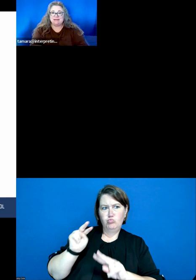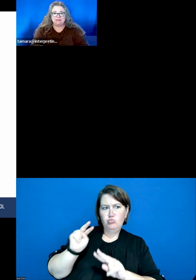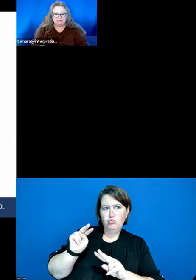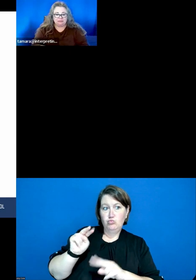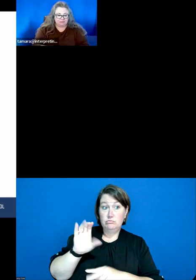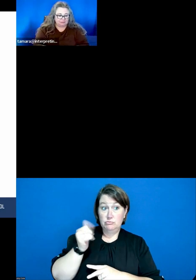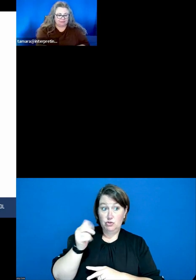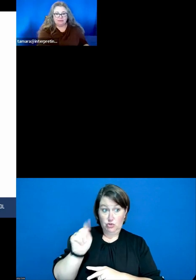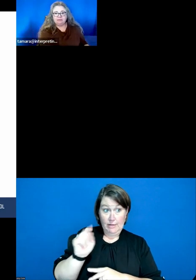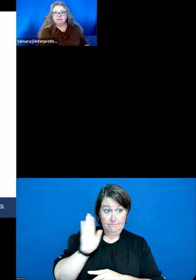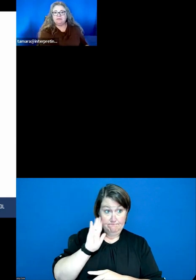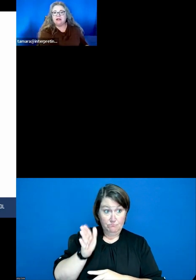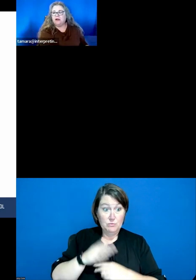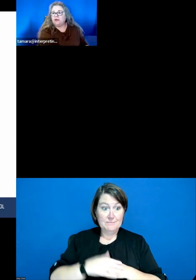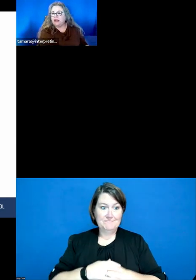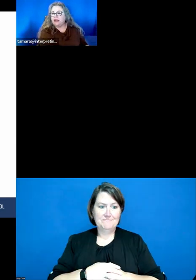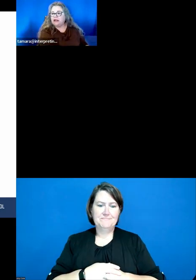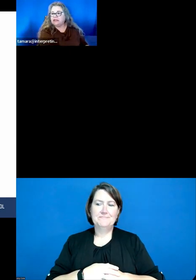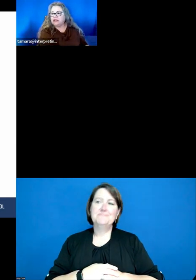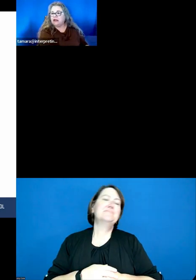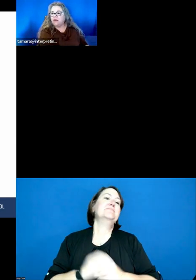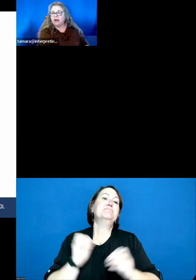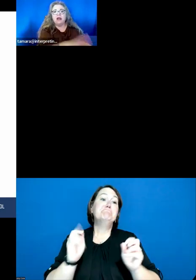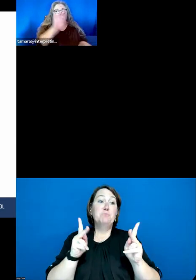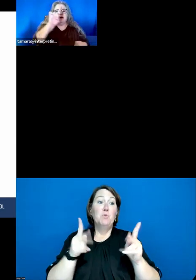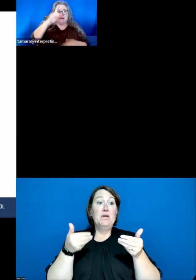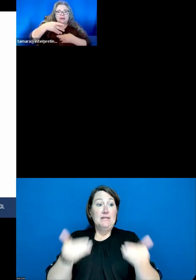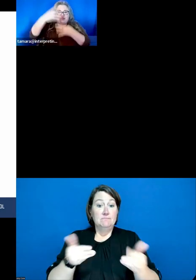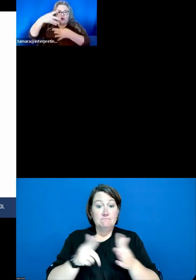Okay. Okay, let's get going.